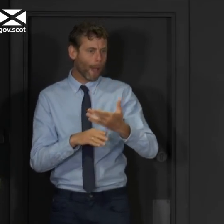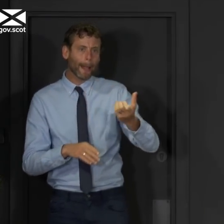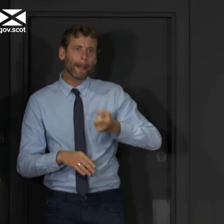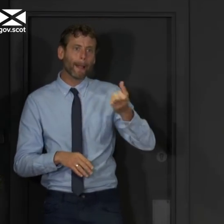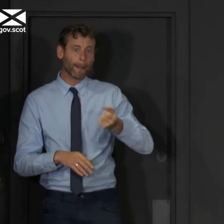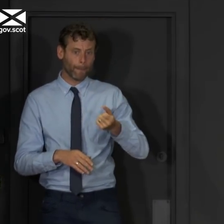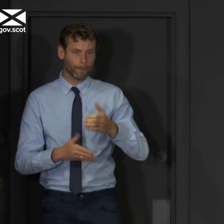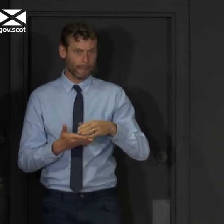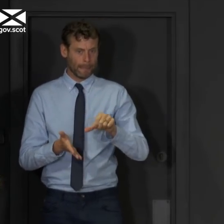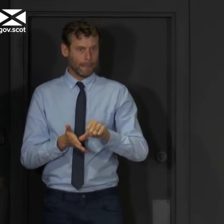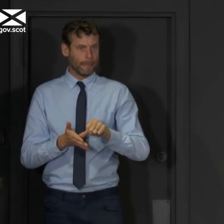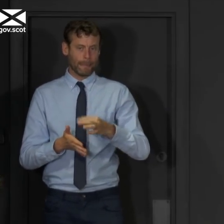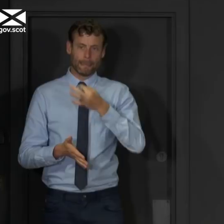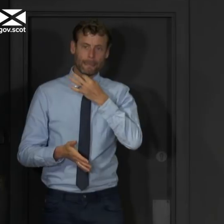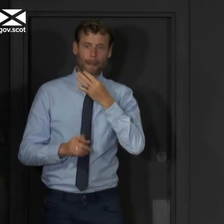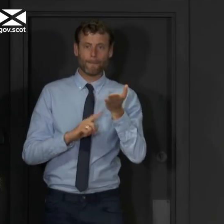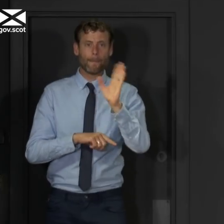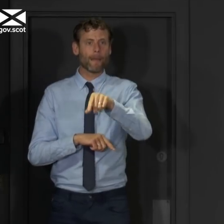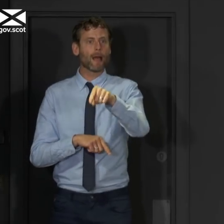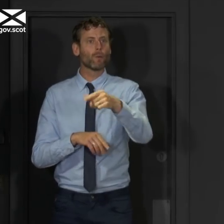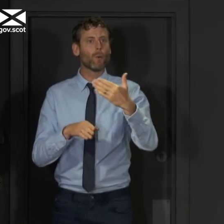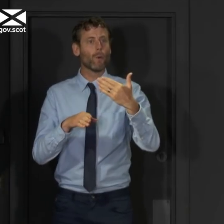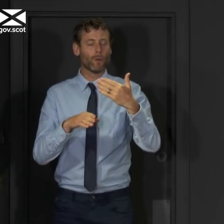students, can't usually claim benefits over the summer.